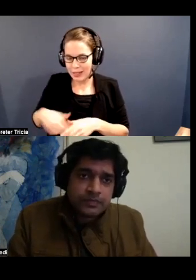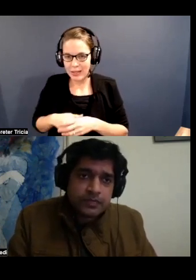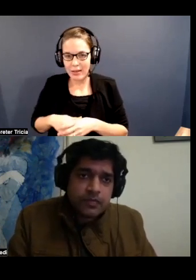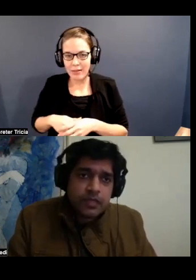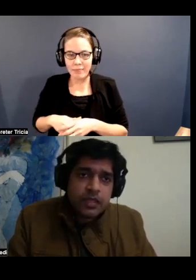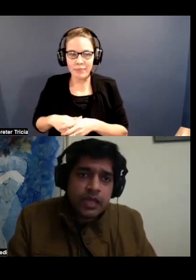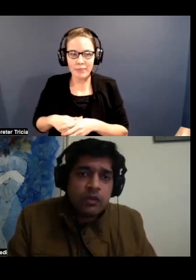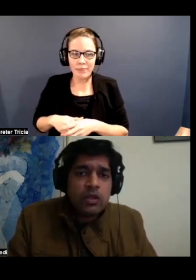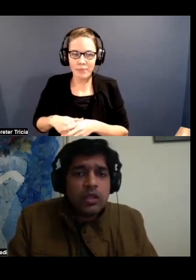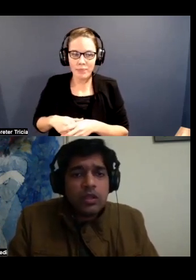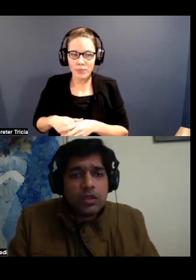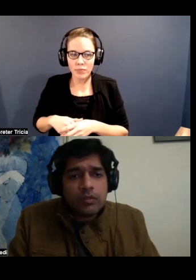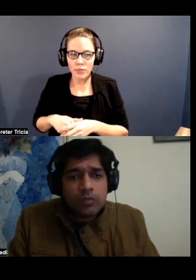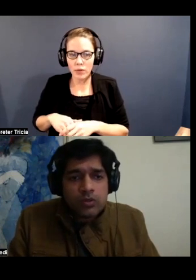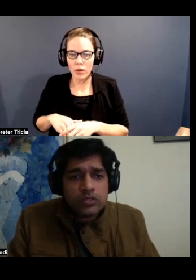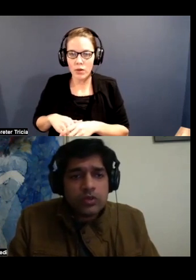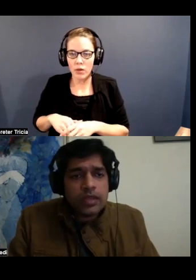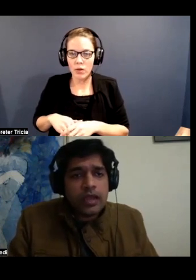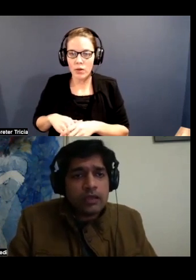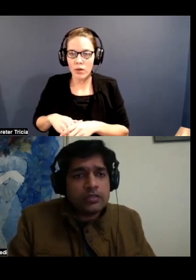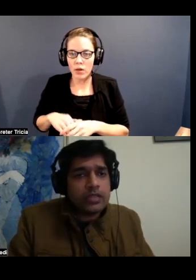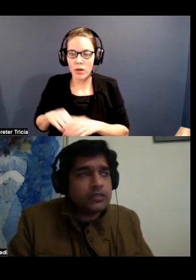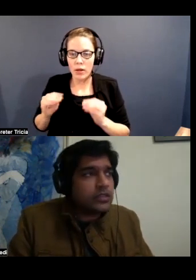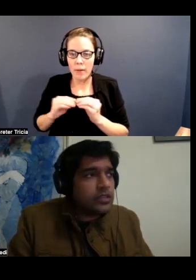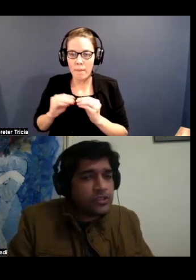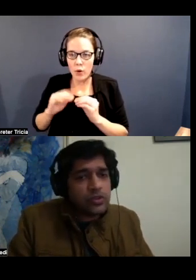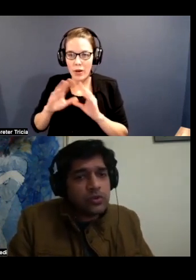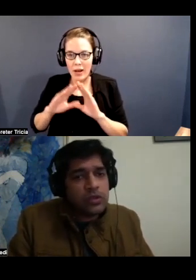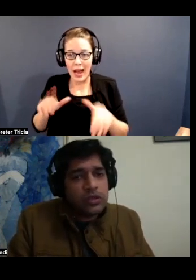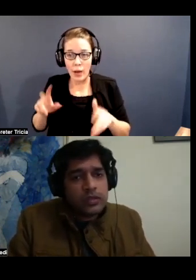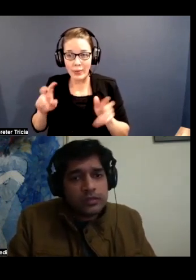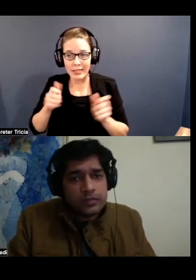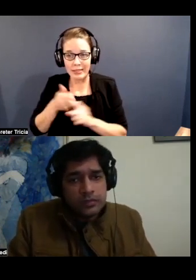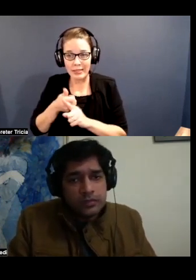Now, looking more so at a housing as an issue.